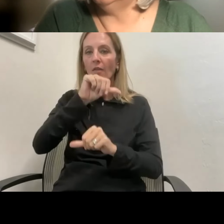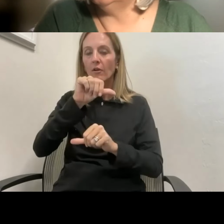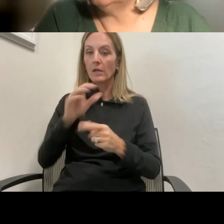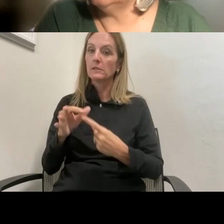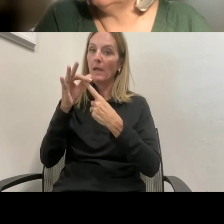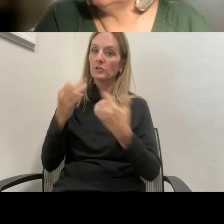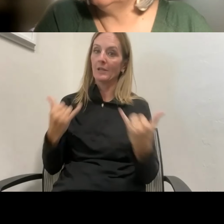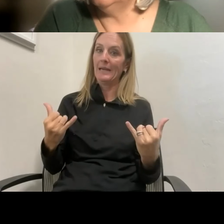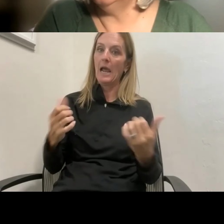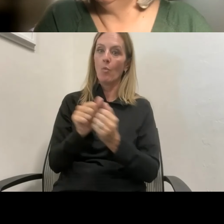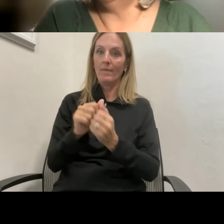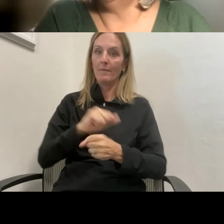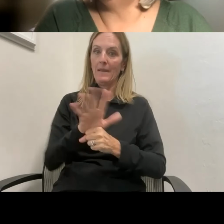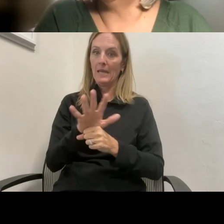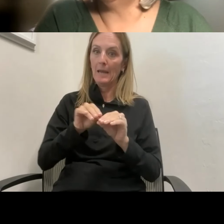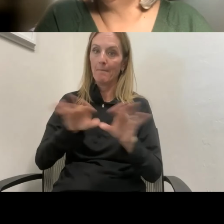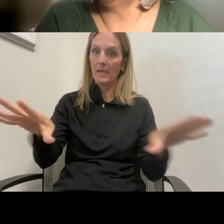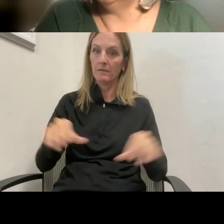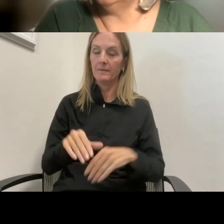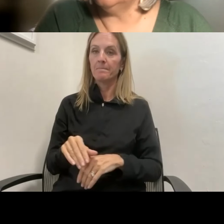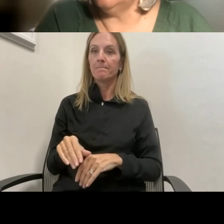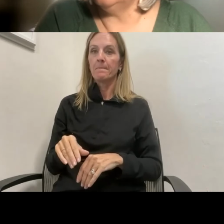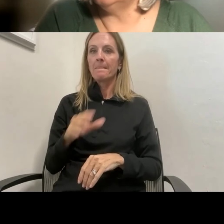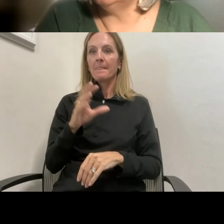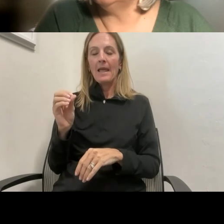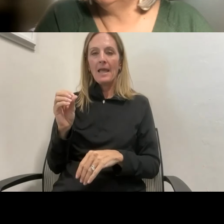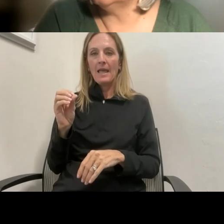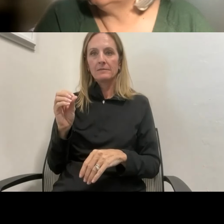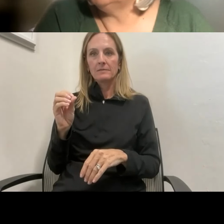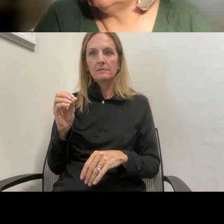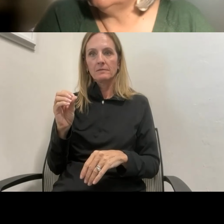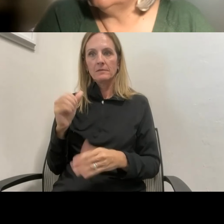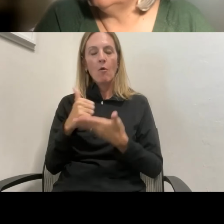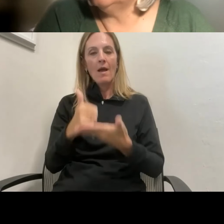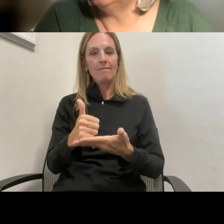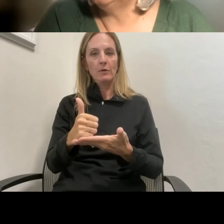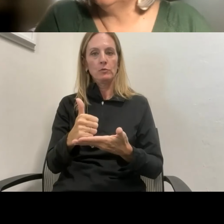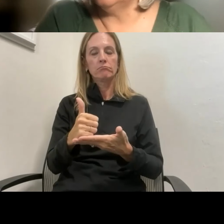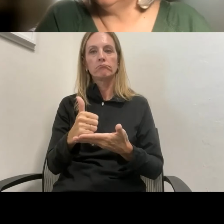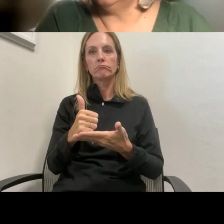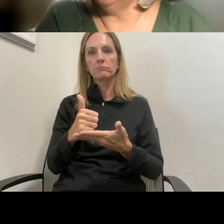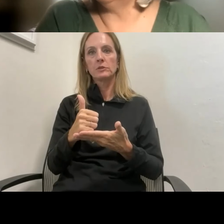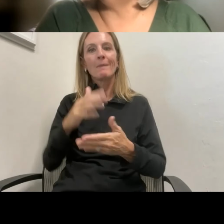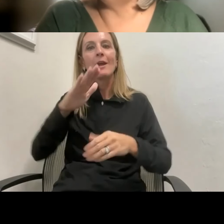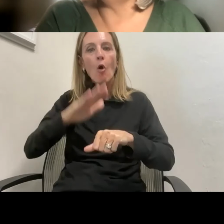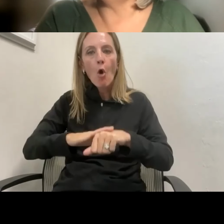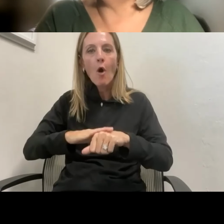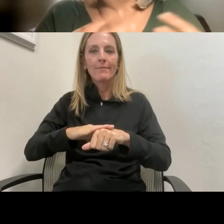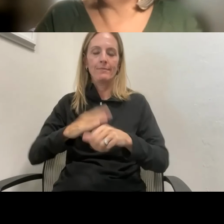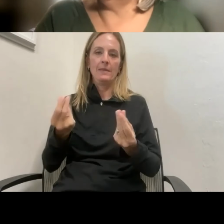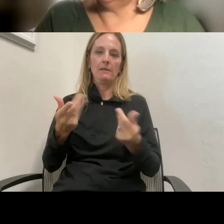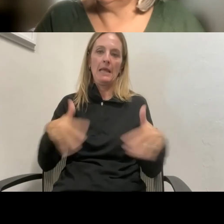art is, how helpful it is to be on the land just to be there and how our foods nourish our body.